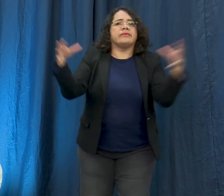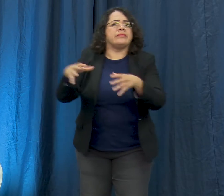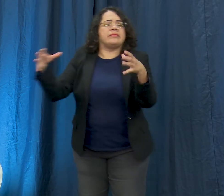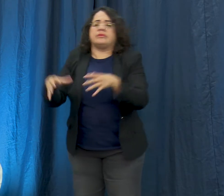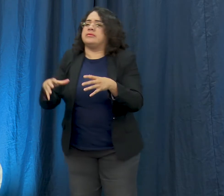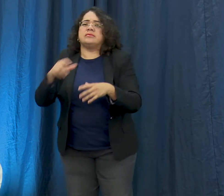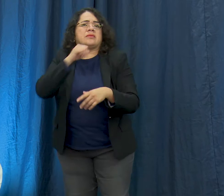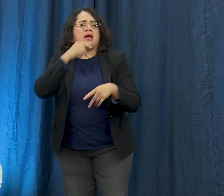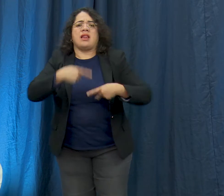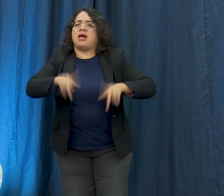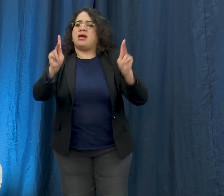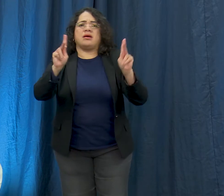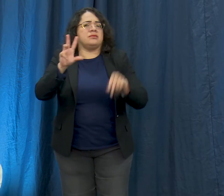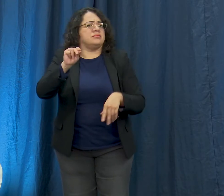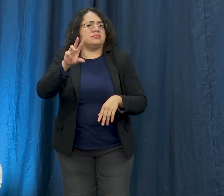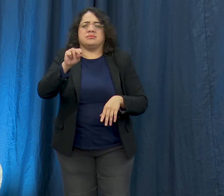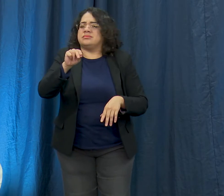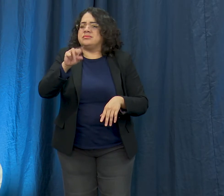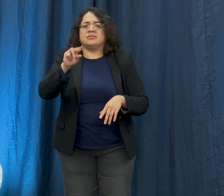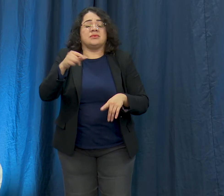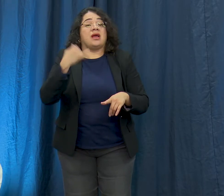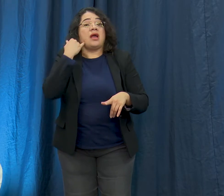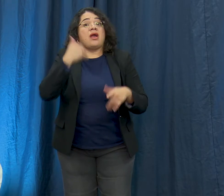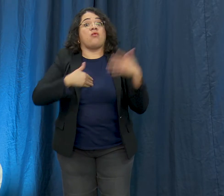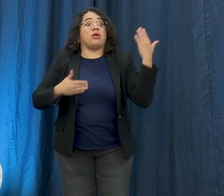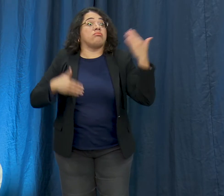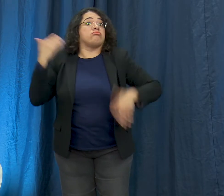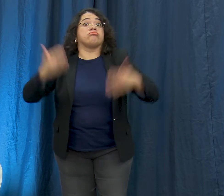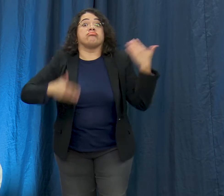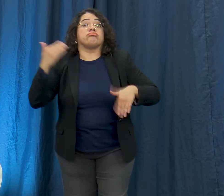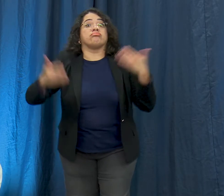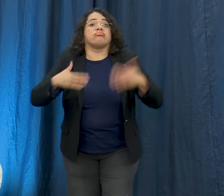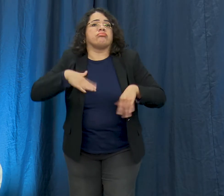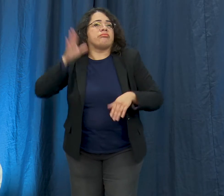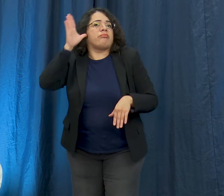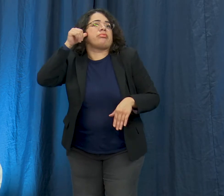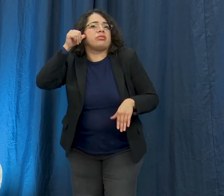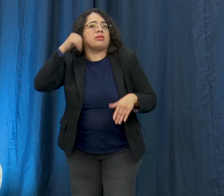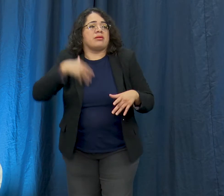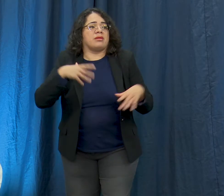might see more infections and then we'll have to dial backwards and turn the